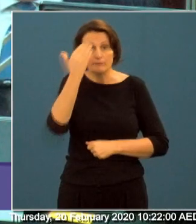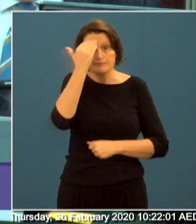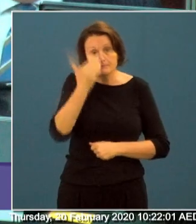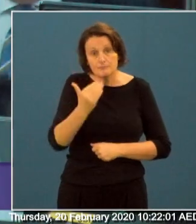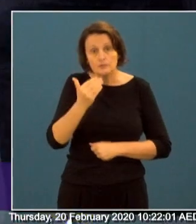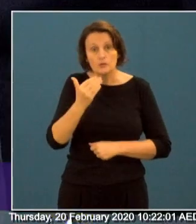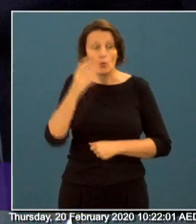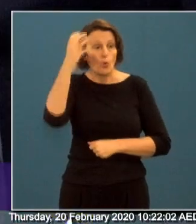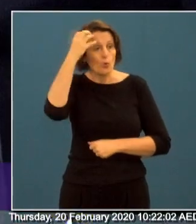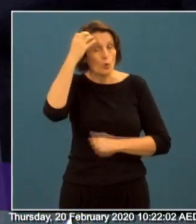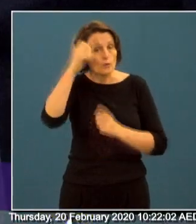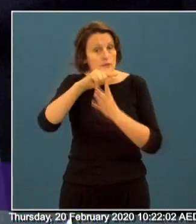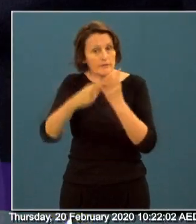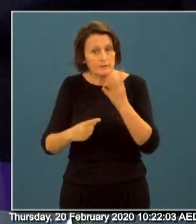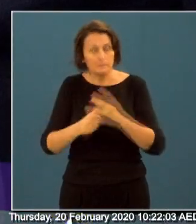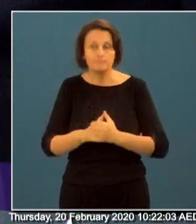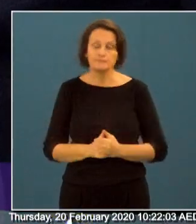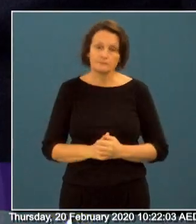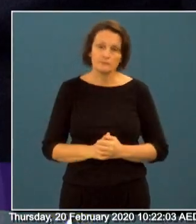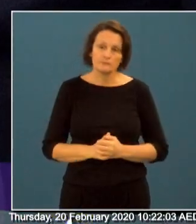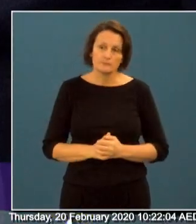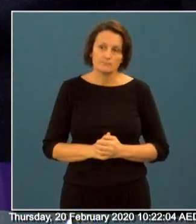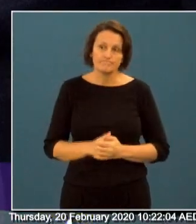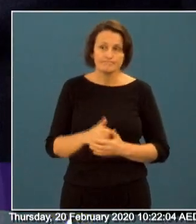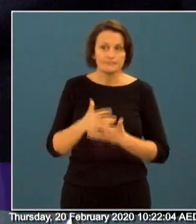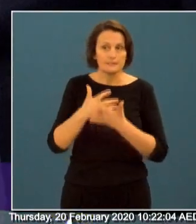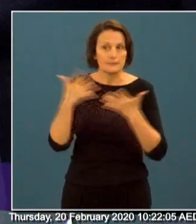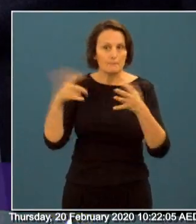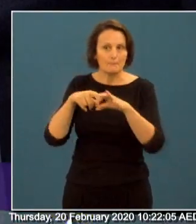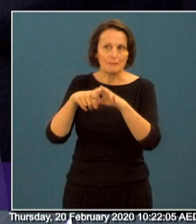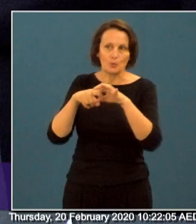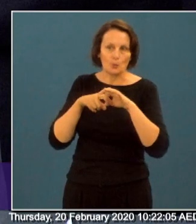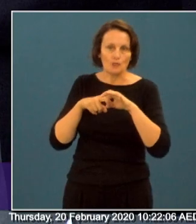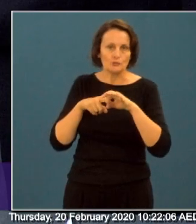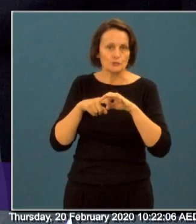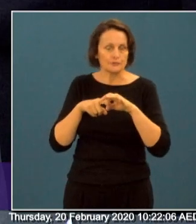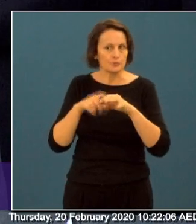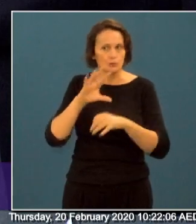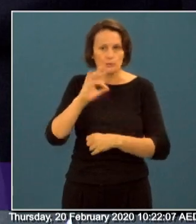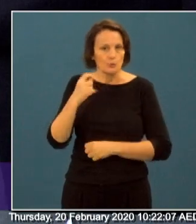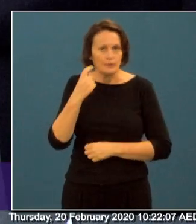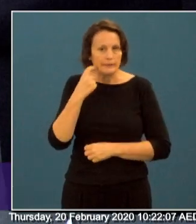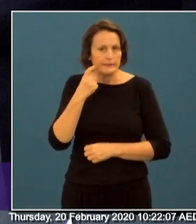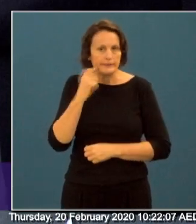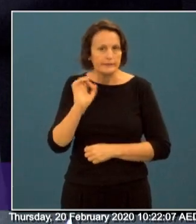It's a very big question and a very big challenge. And it needs an awareness